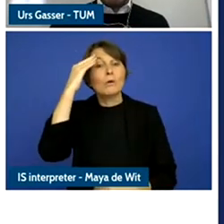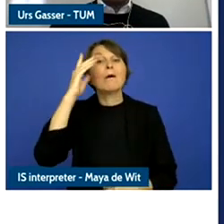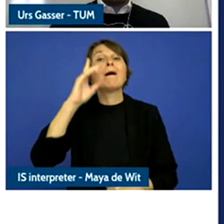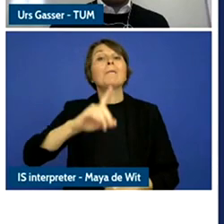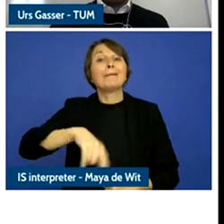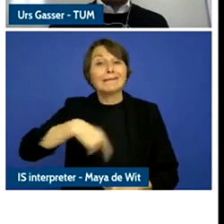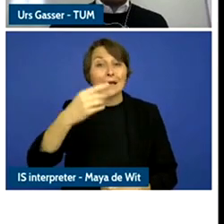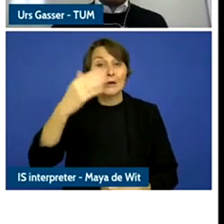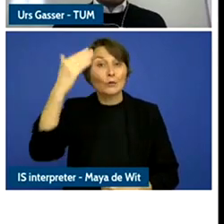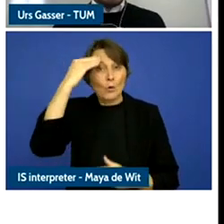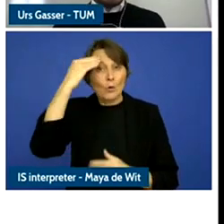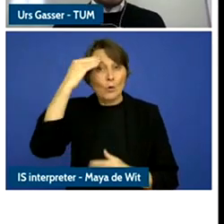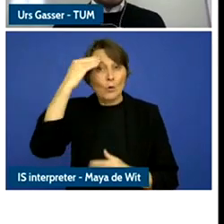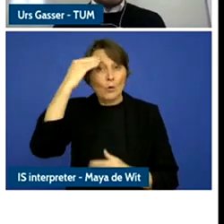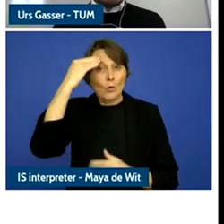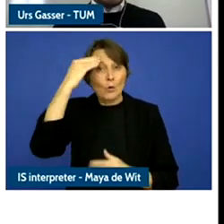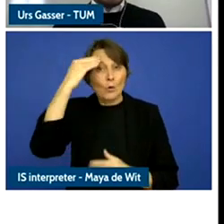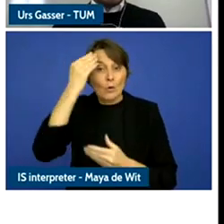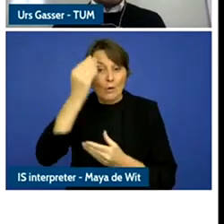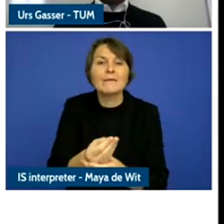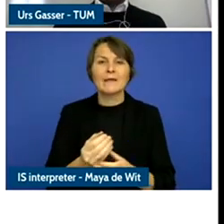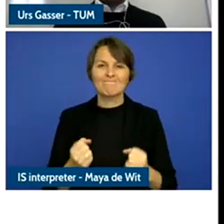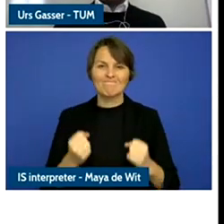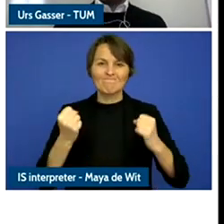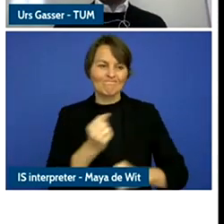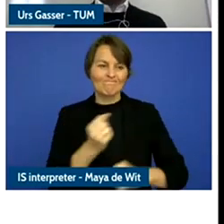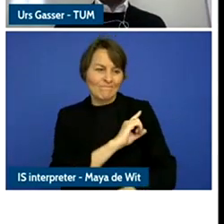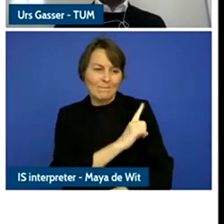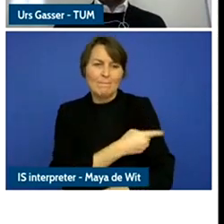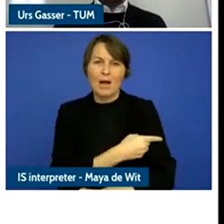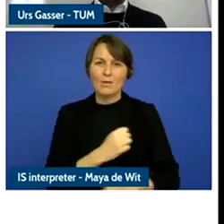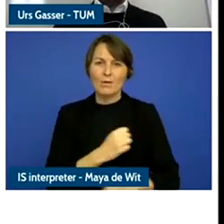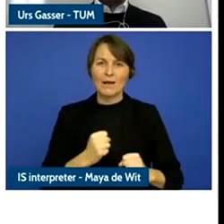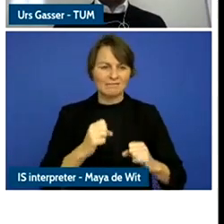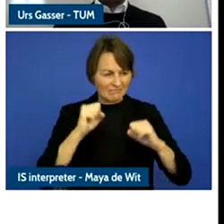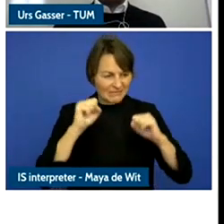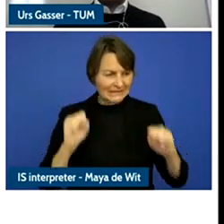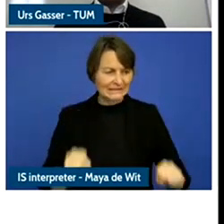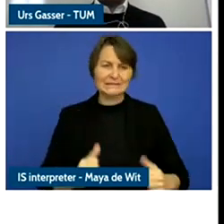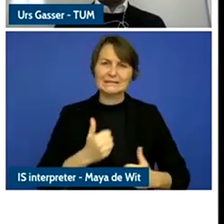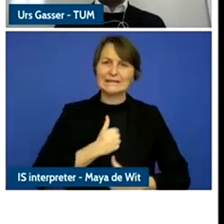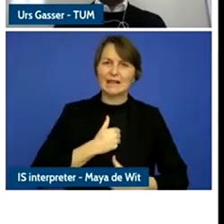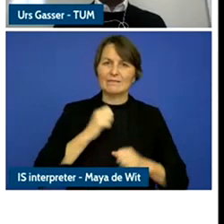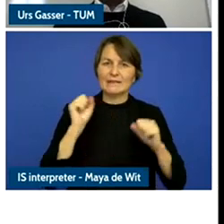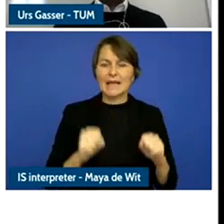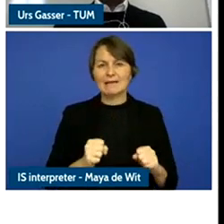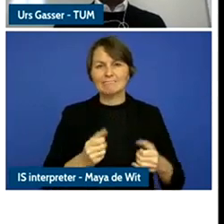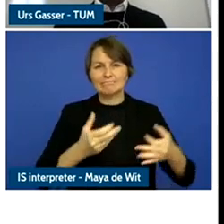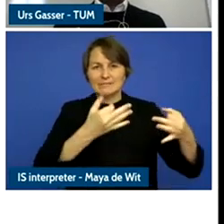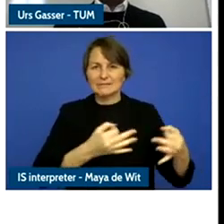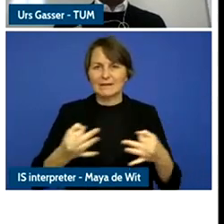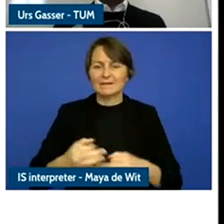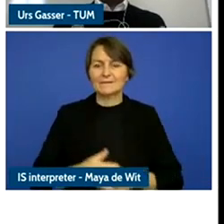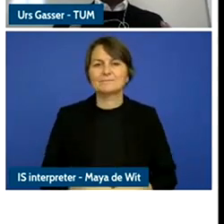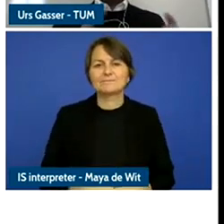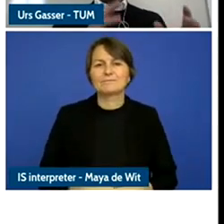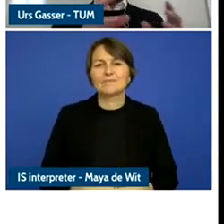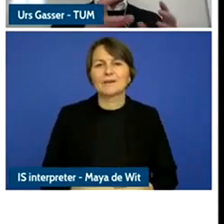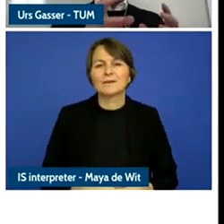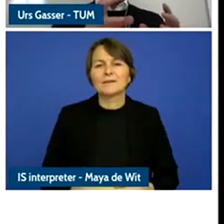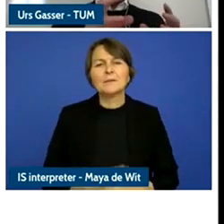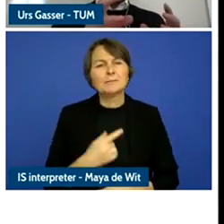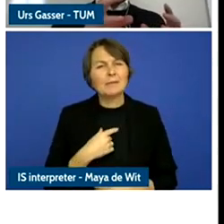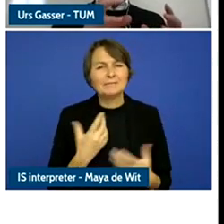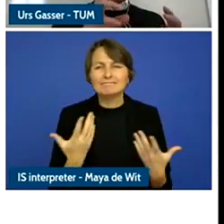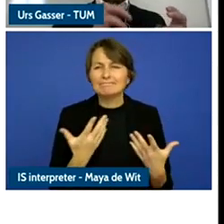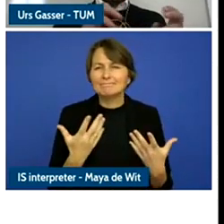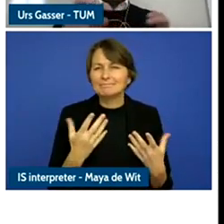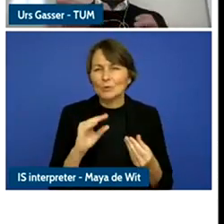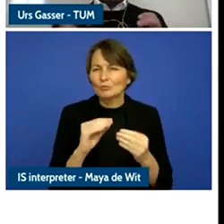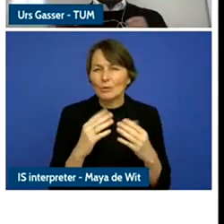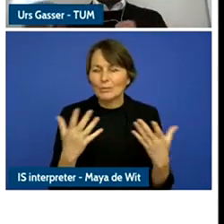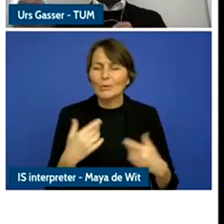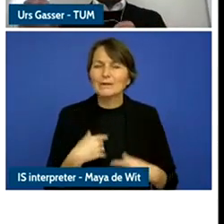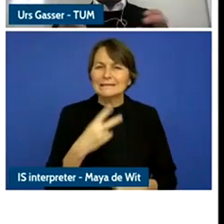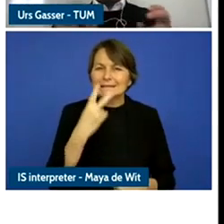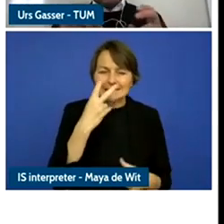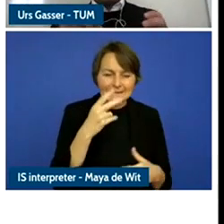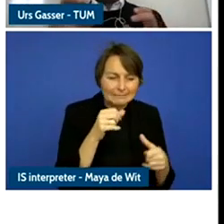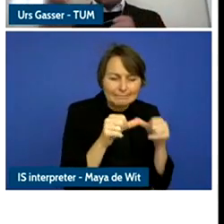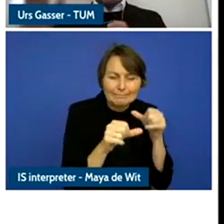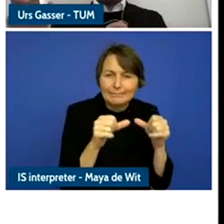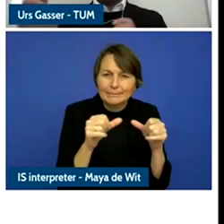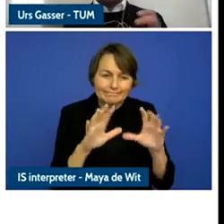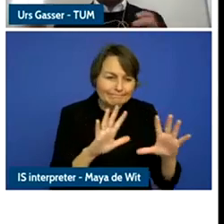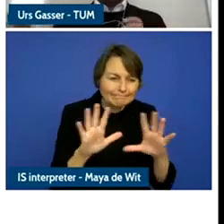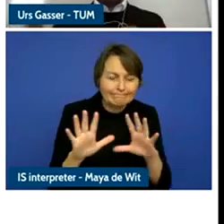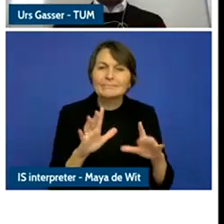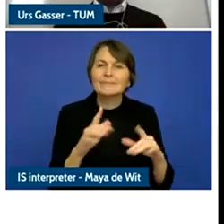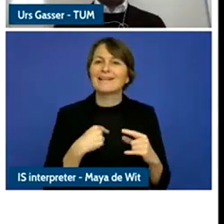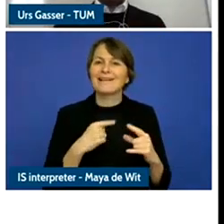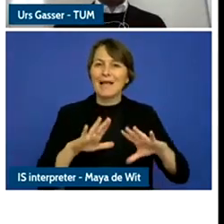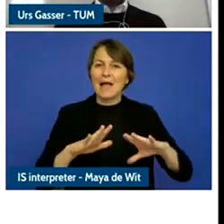And agency now the hardest part and biggest part of the puzzle is to understand the